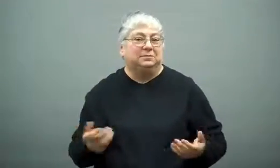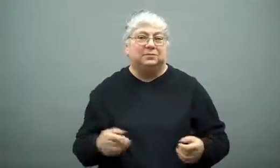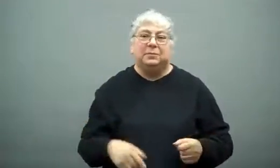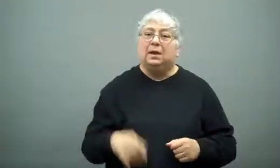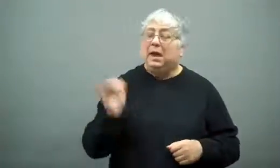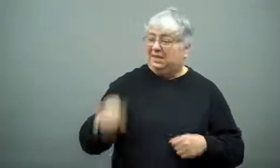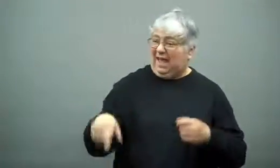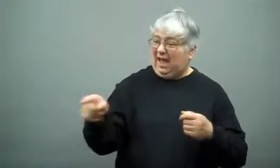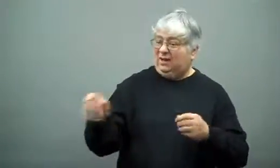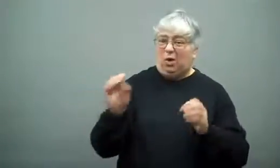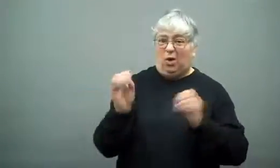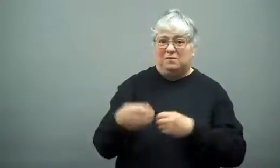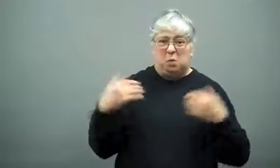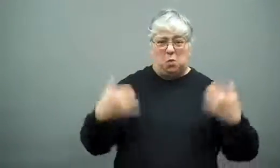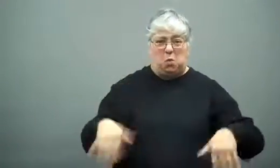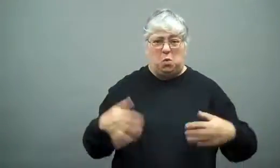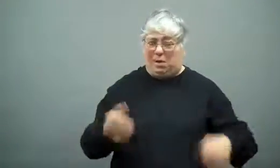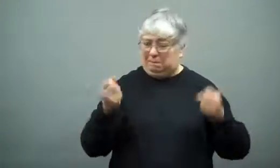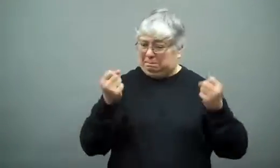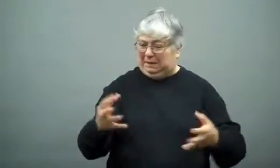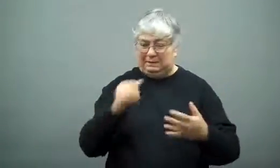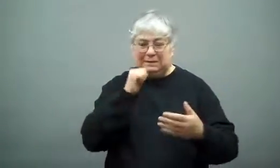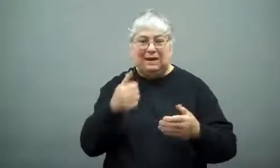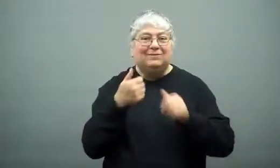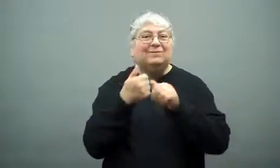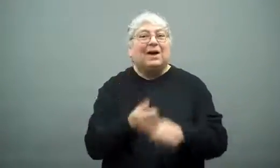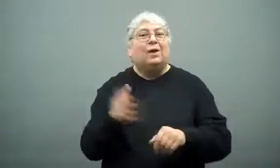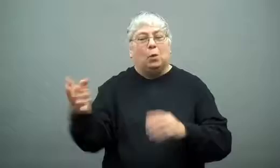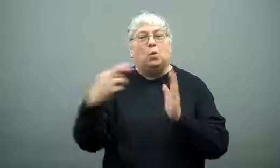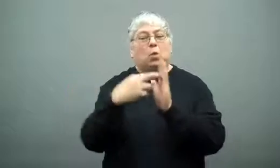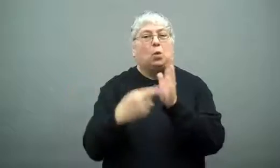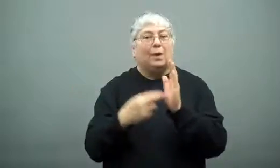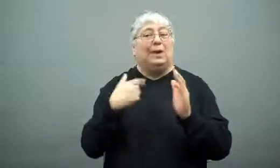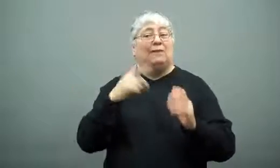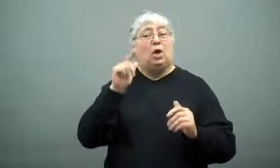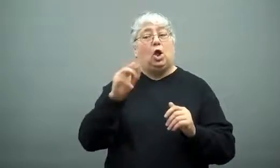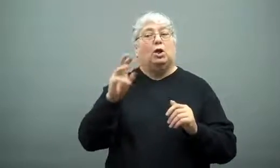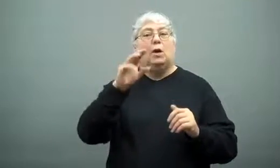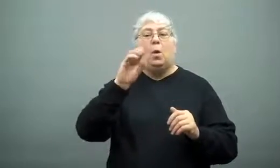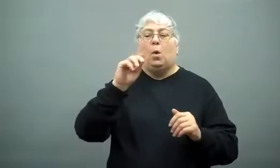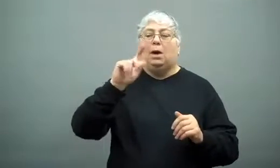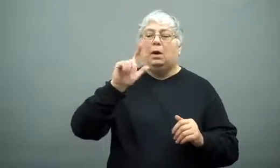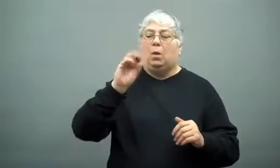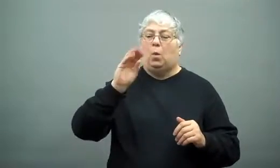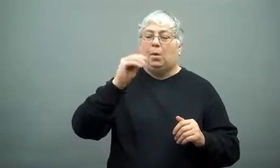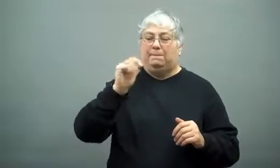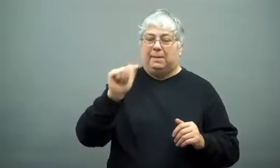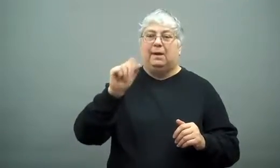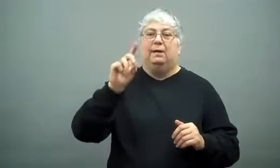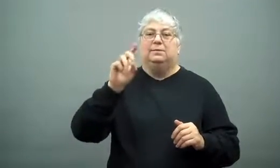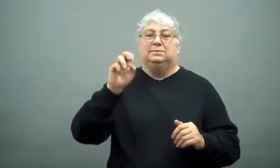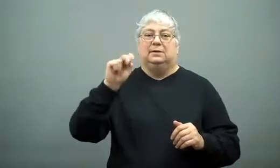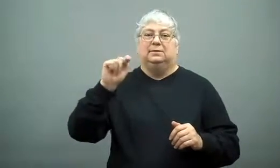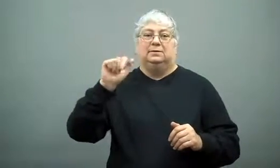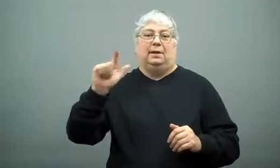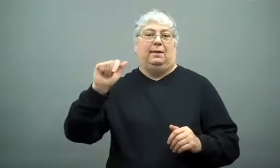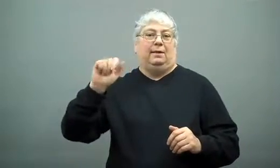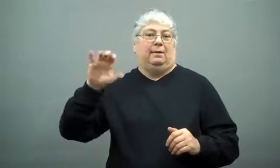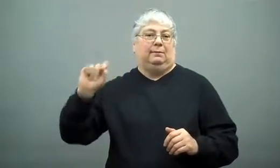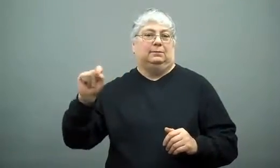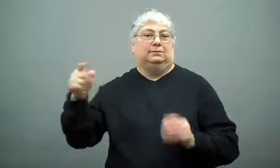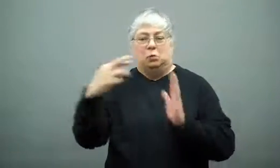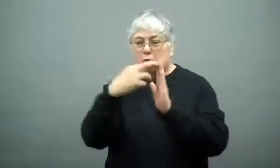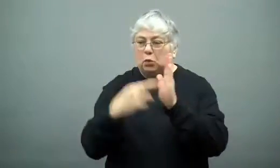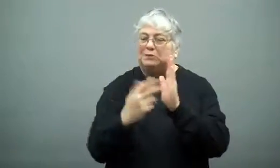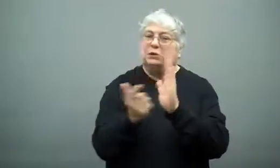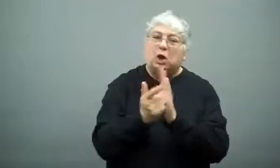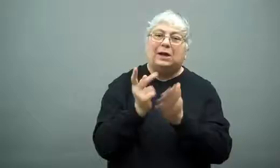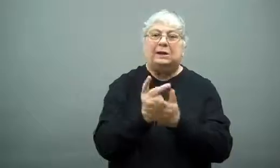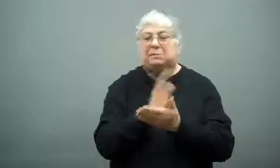The office didn't follow the guidelines listed in the Oklahoma Dental Act.